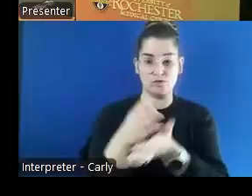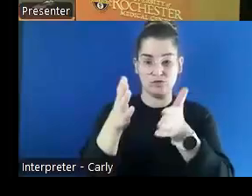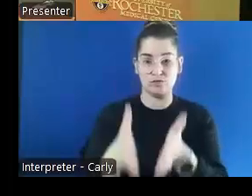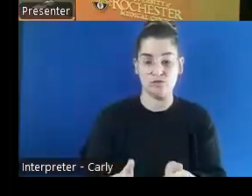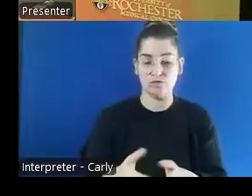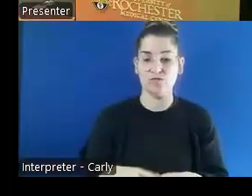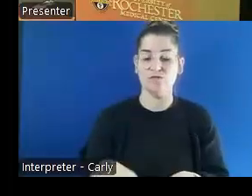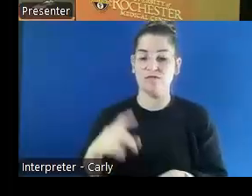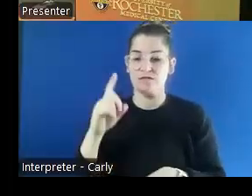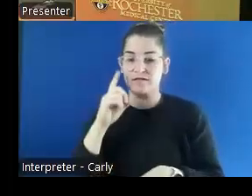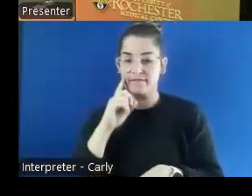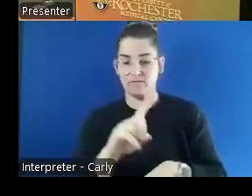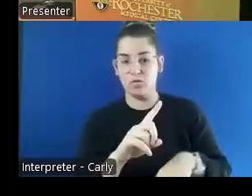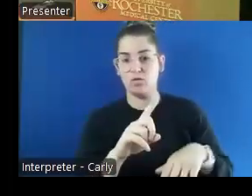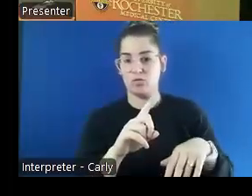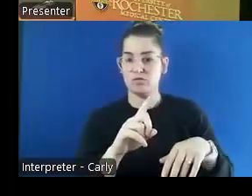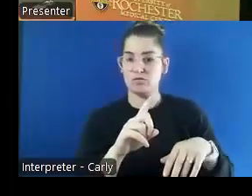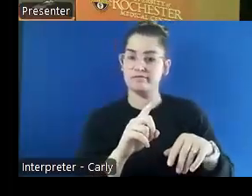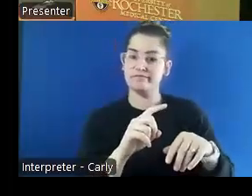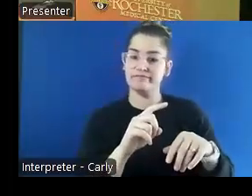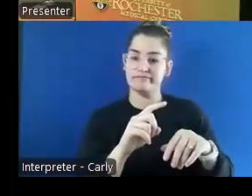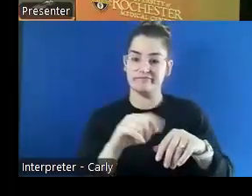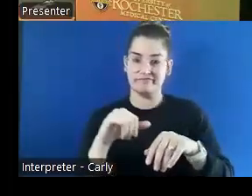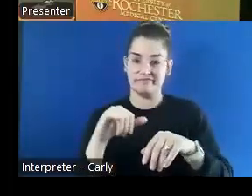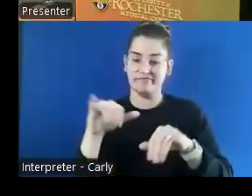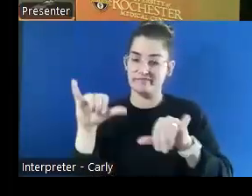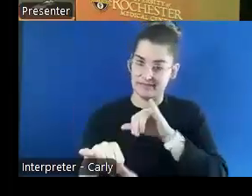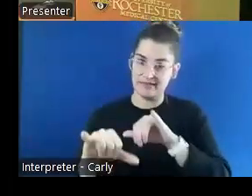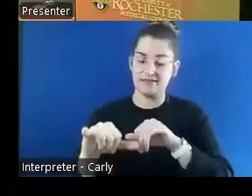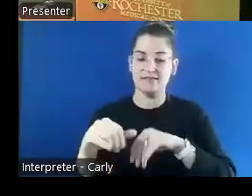the um on the other inpatient unit we are working on getting a social worker on the outpatient side